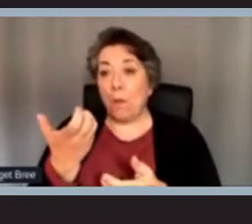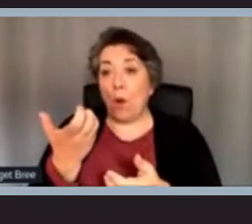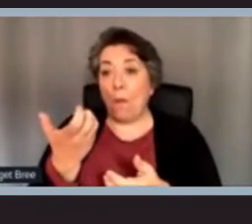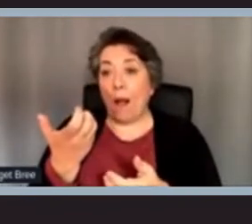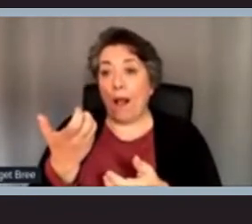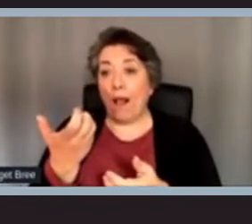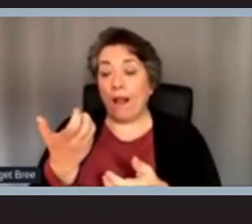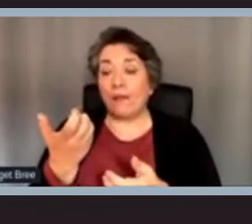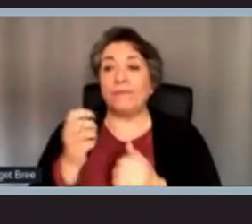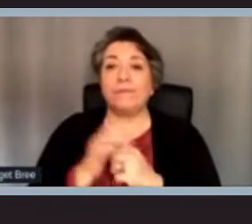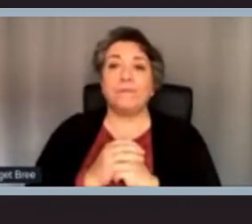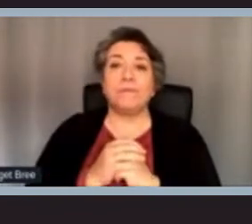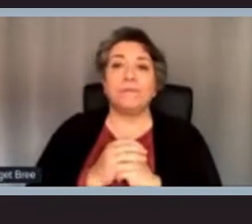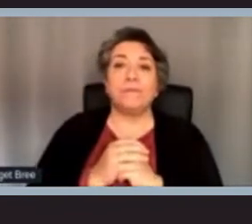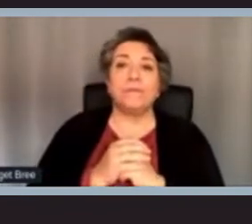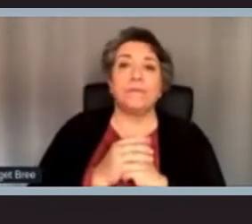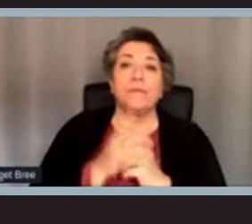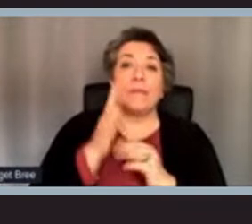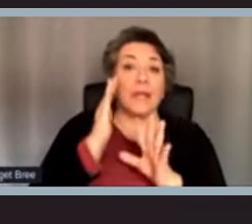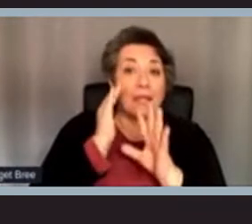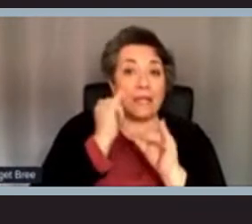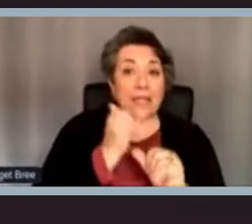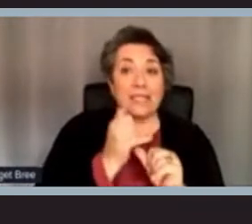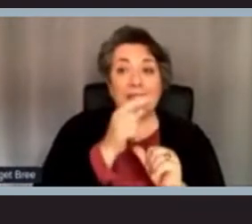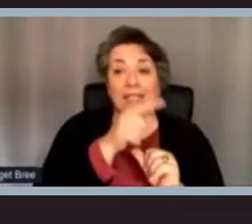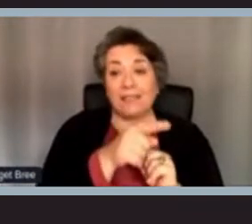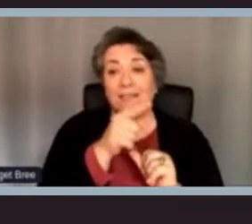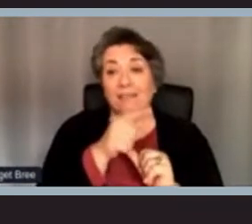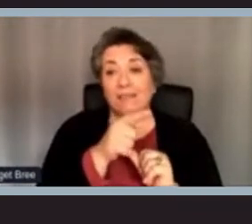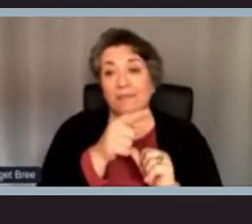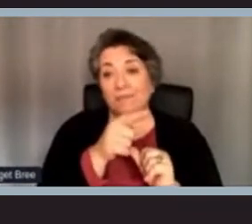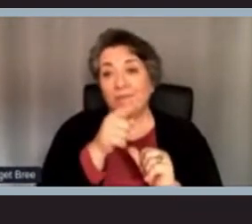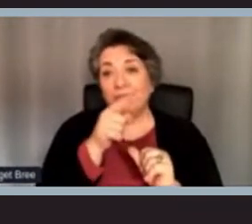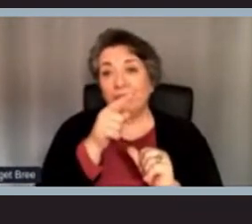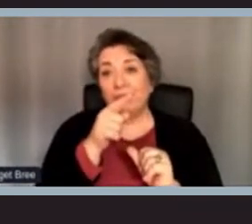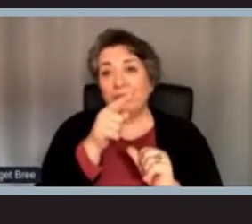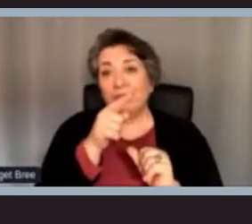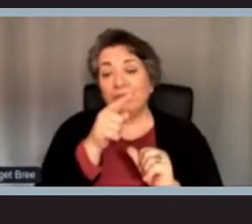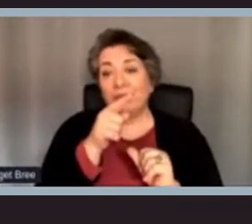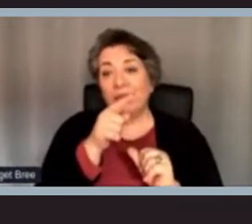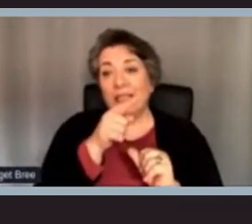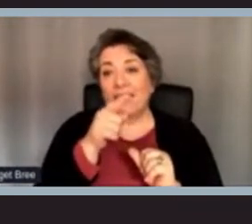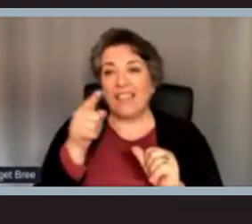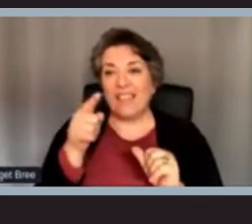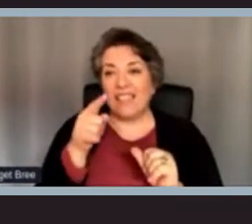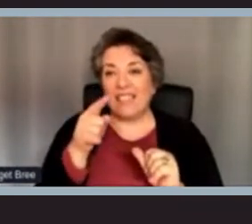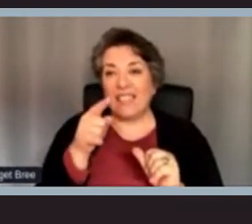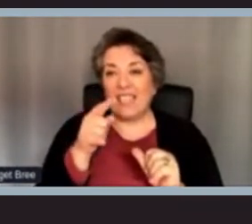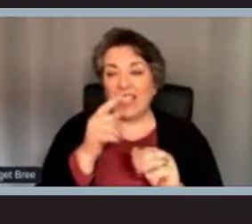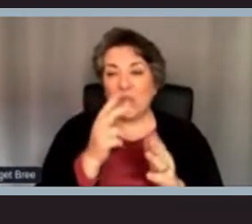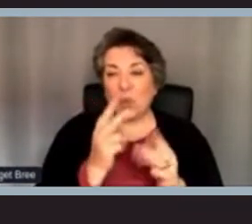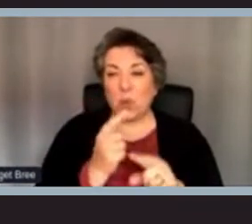On the topic of testing, Alistair McNaught has shared a really useful Tools and platforms Quick Check accessibility testing spreadsheet.